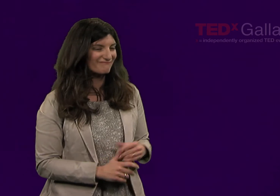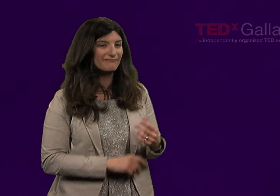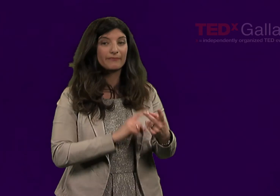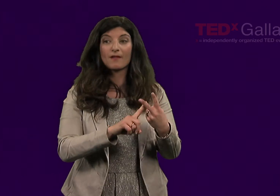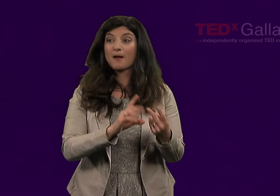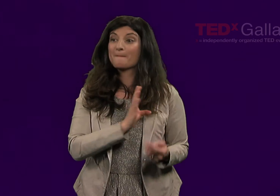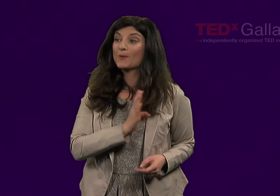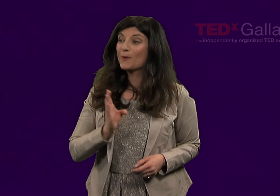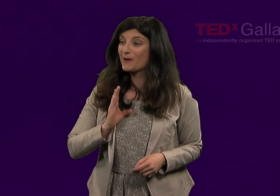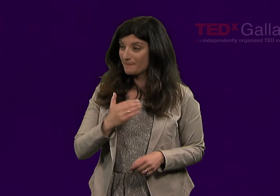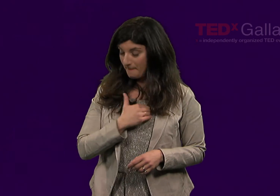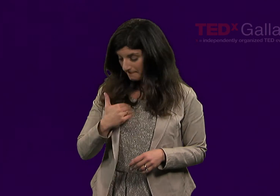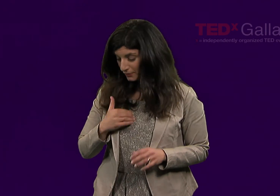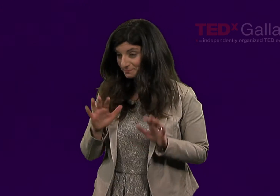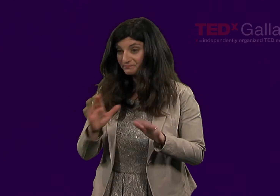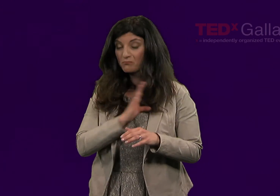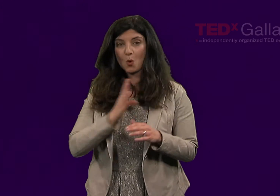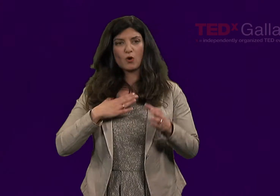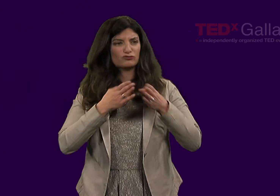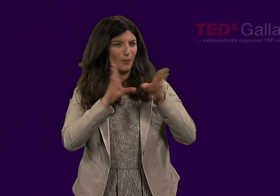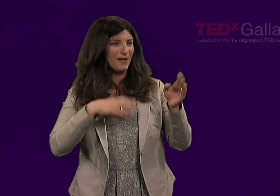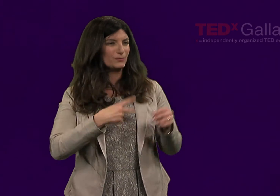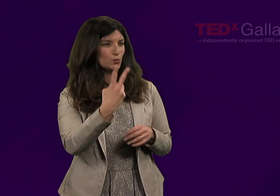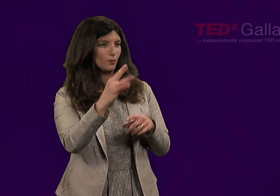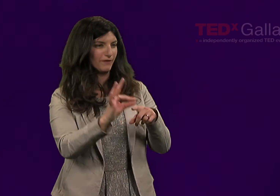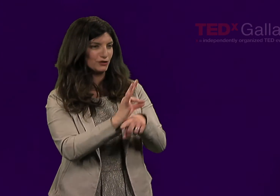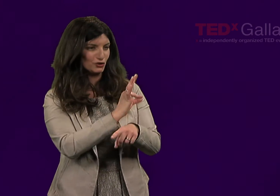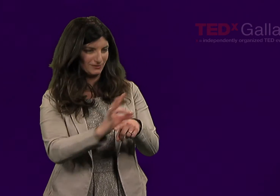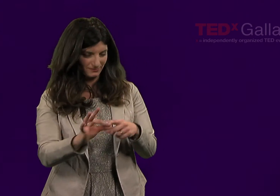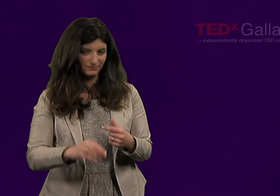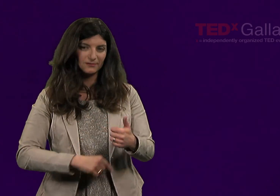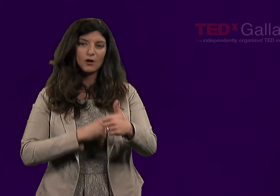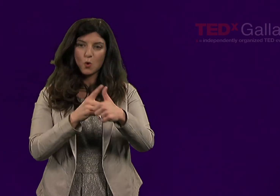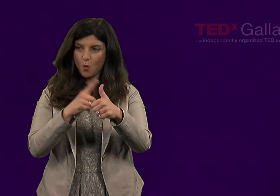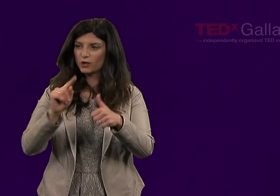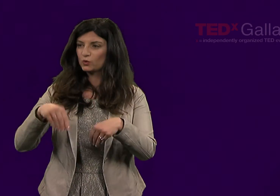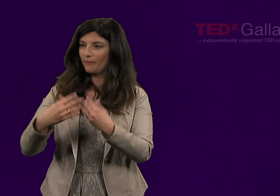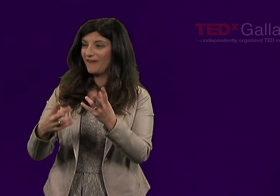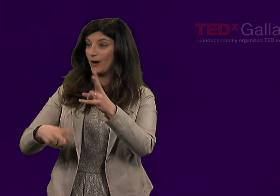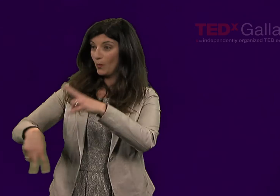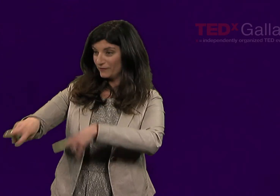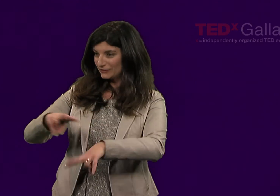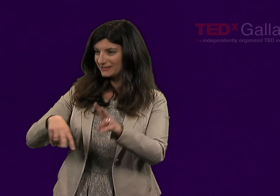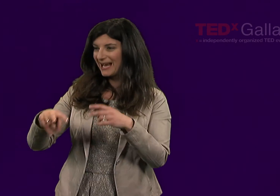To those of you who are board members, we know that boards have two functions. One is to provide oversight of the organization